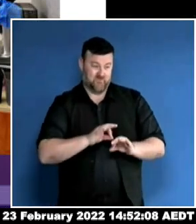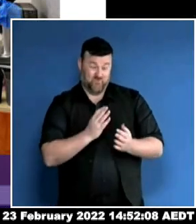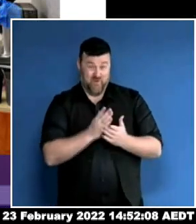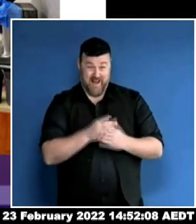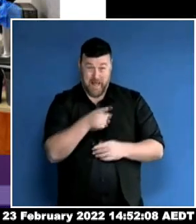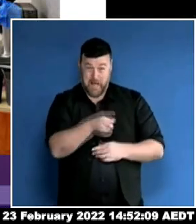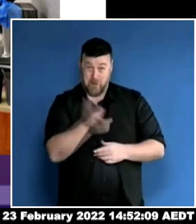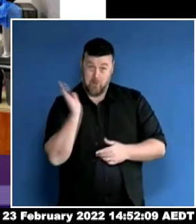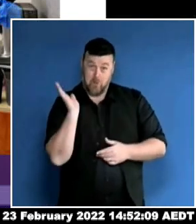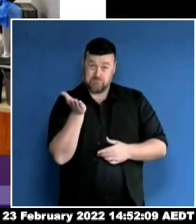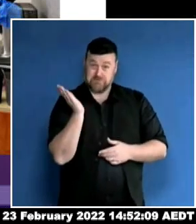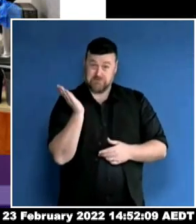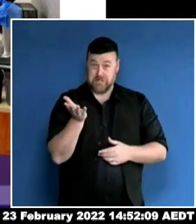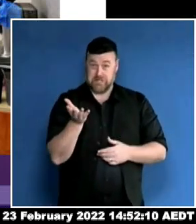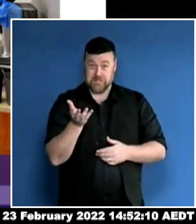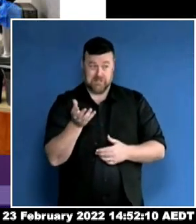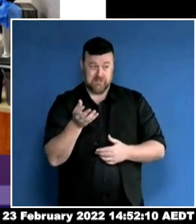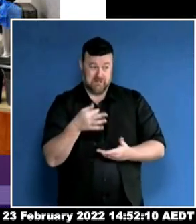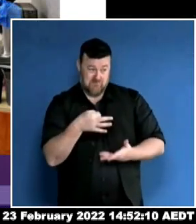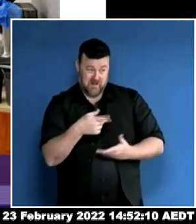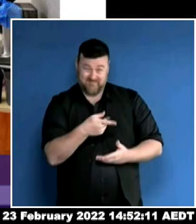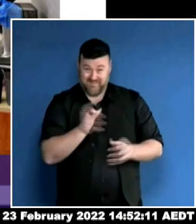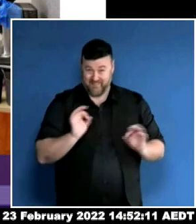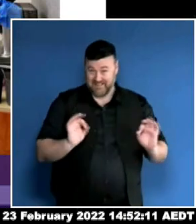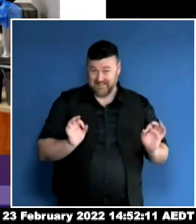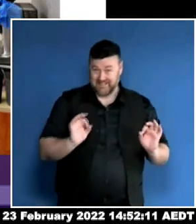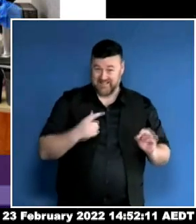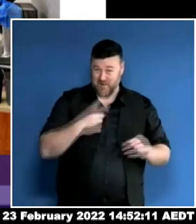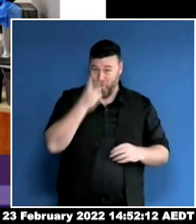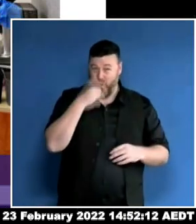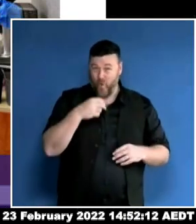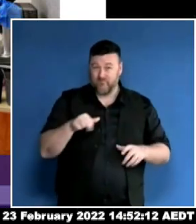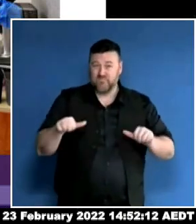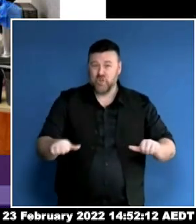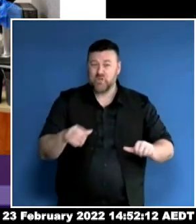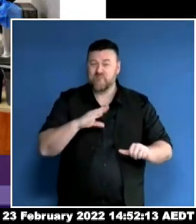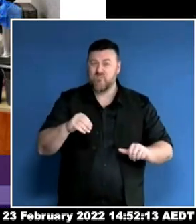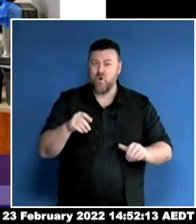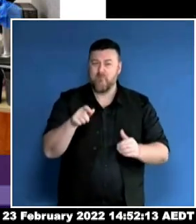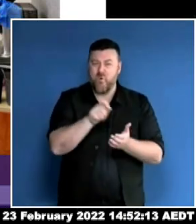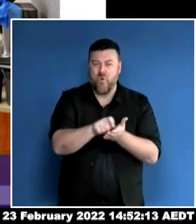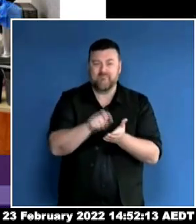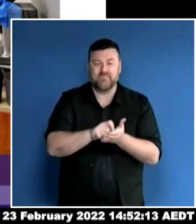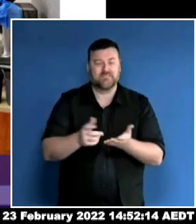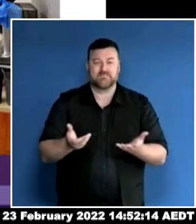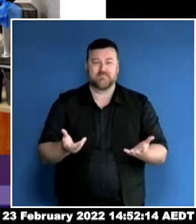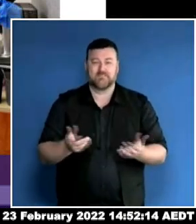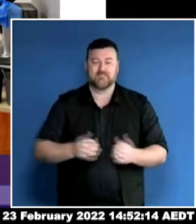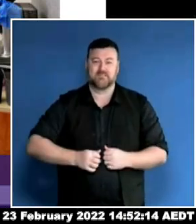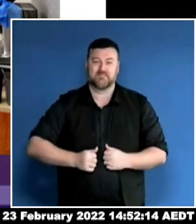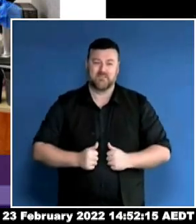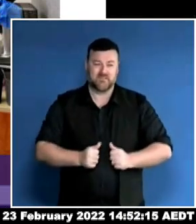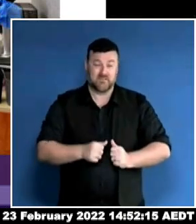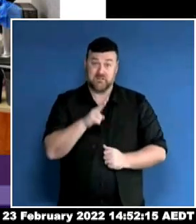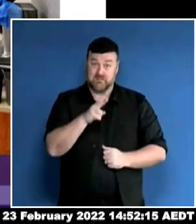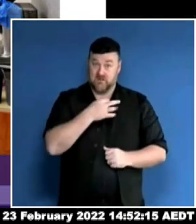office furniture. You can see some hazards there which I identified at the start all